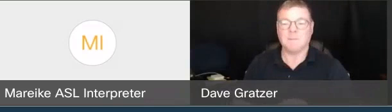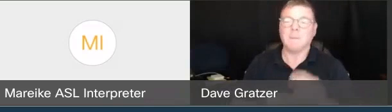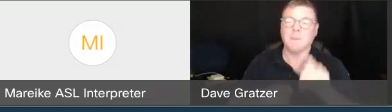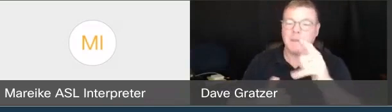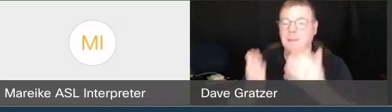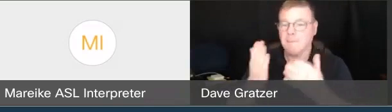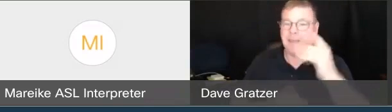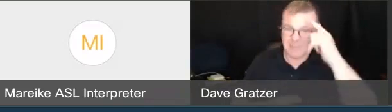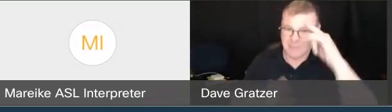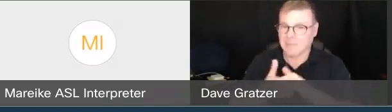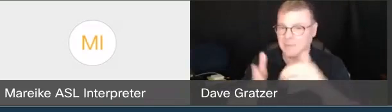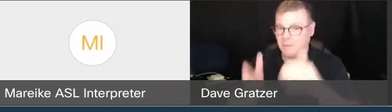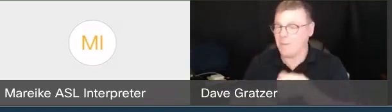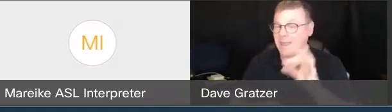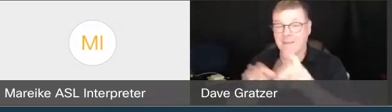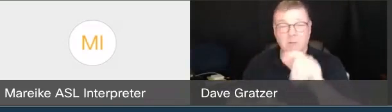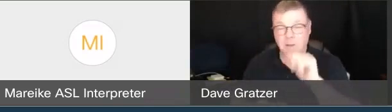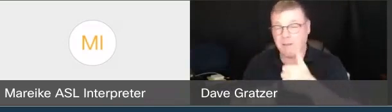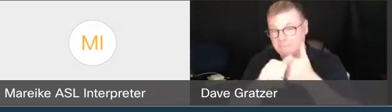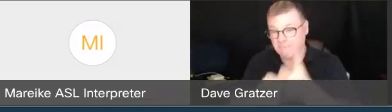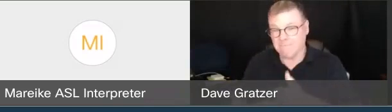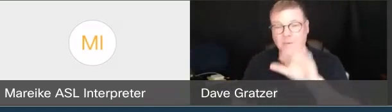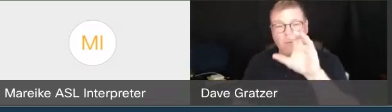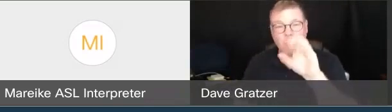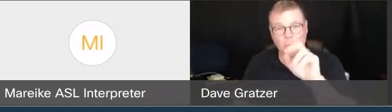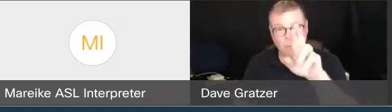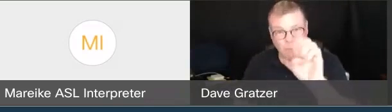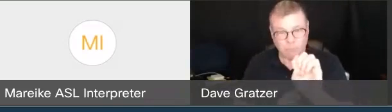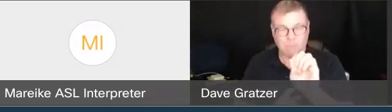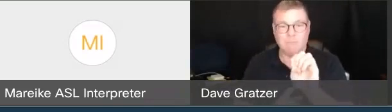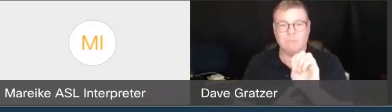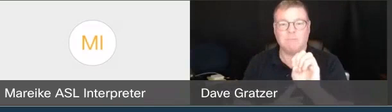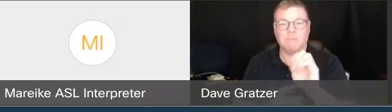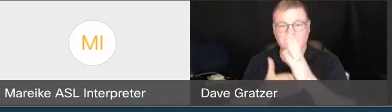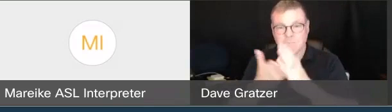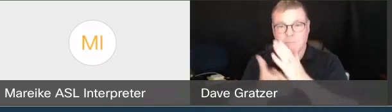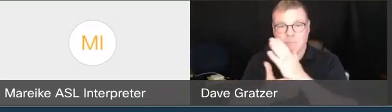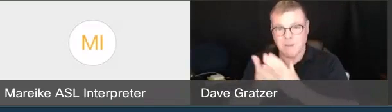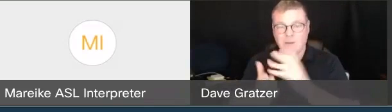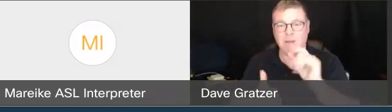that way, too. If you're not doing the core components of assertive community treatment